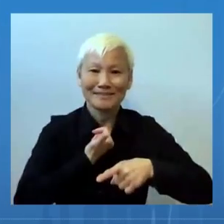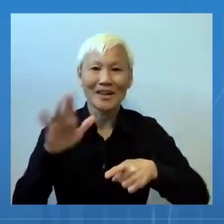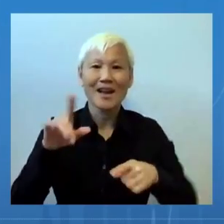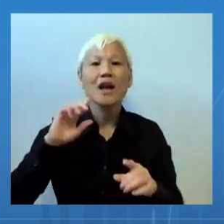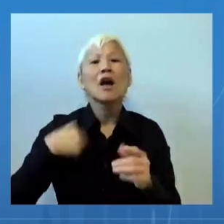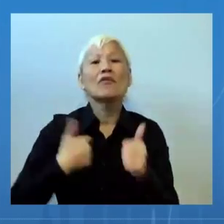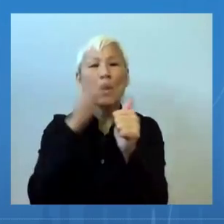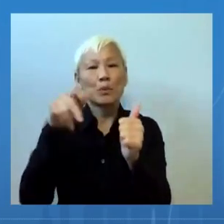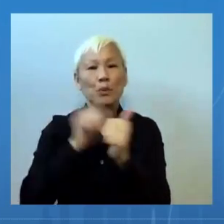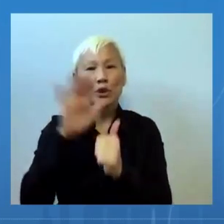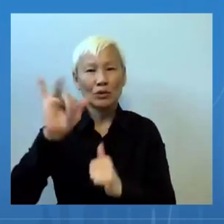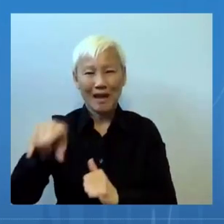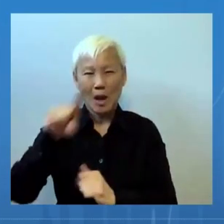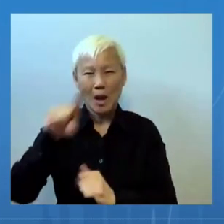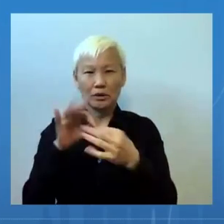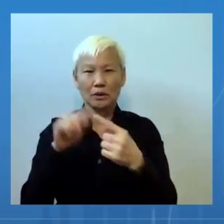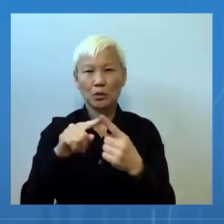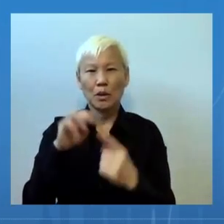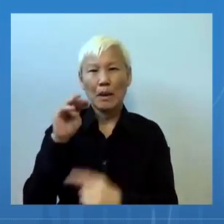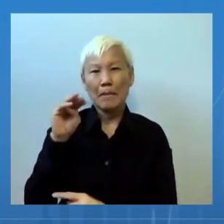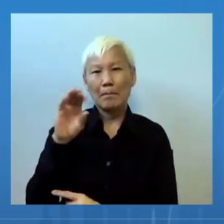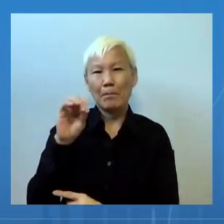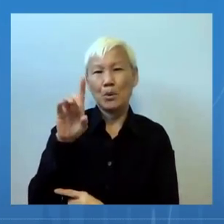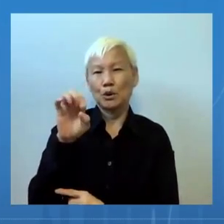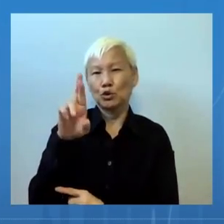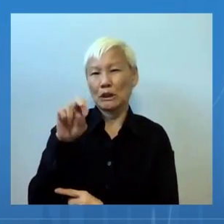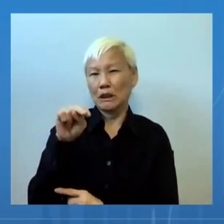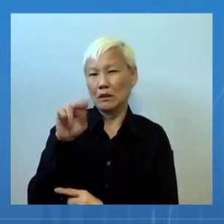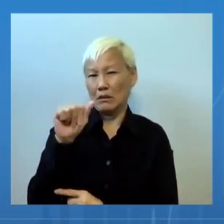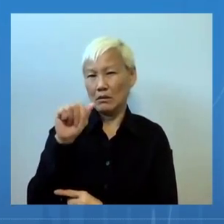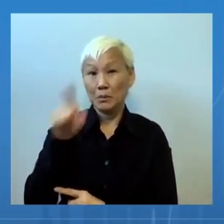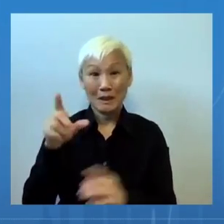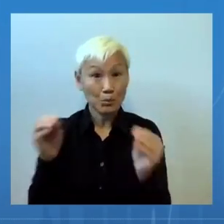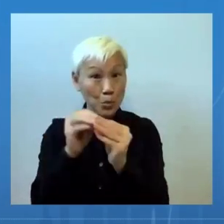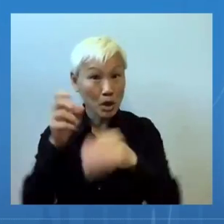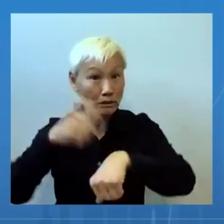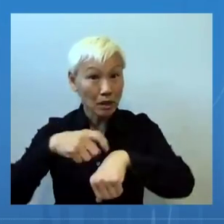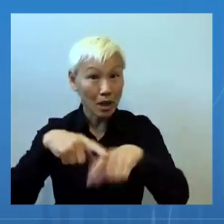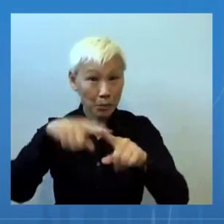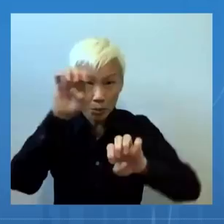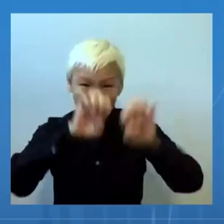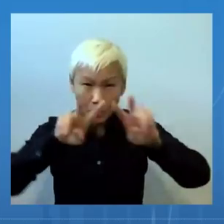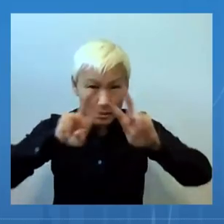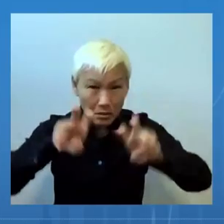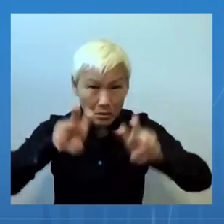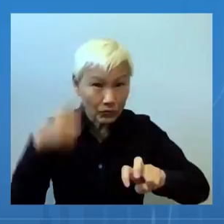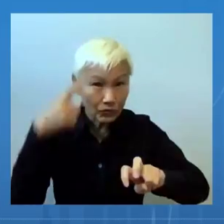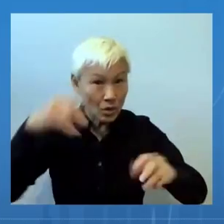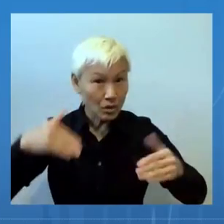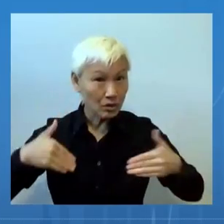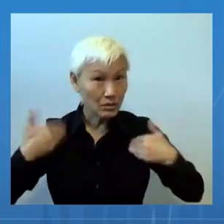and the FDA taking more time to evaluate its vaccine for adolescents and young children. The company also said it was the delaying